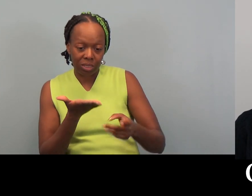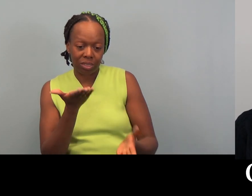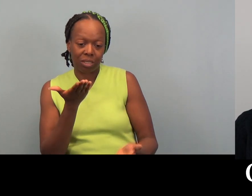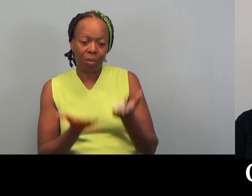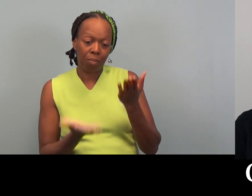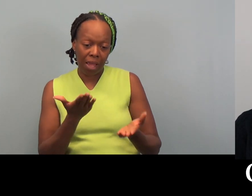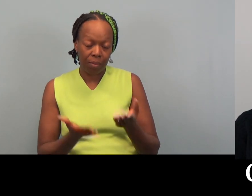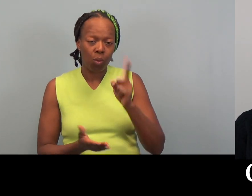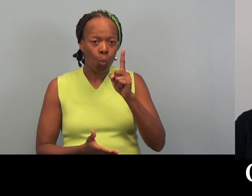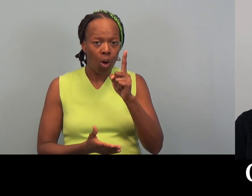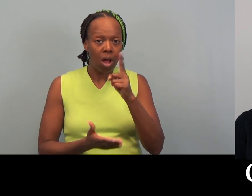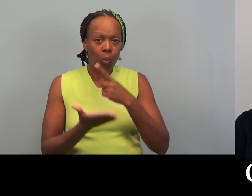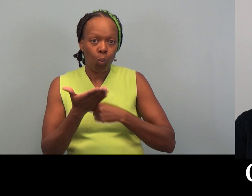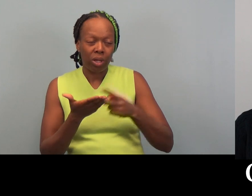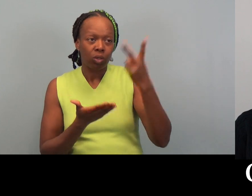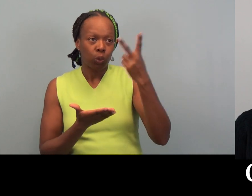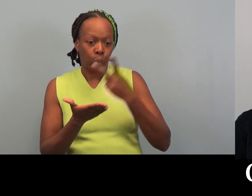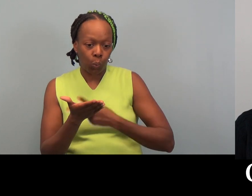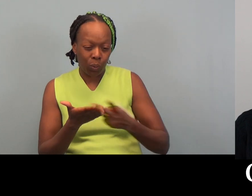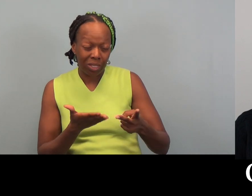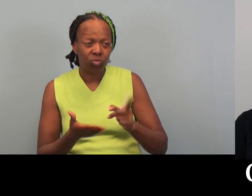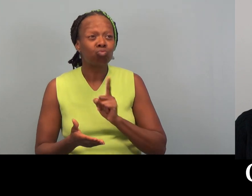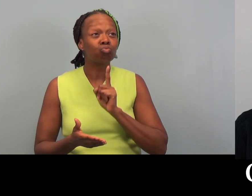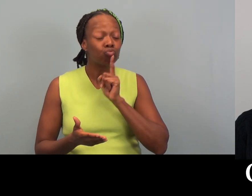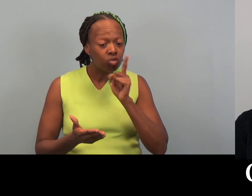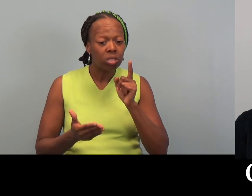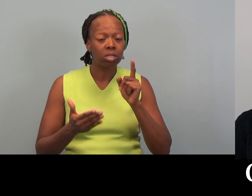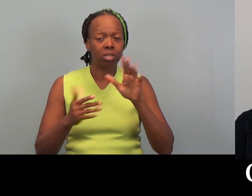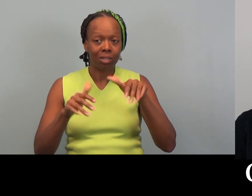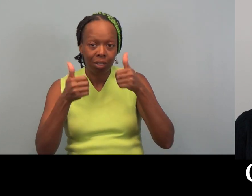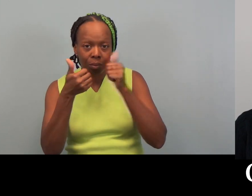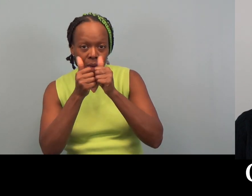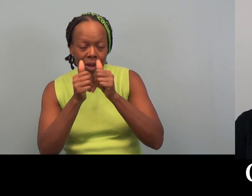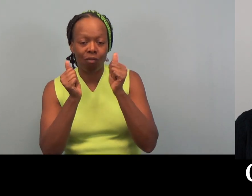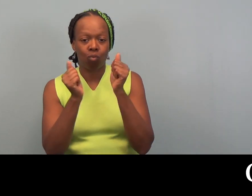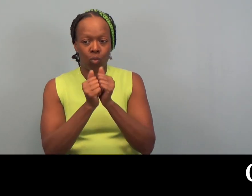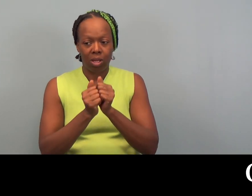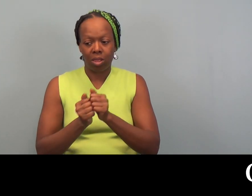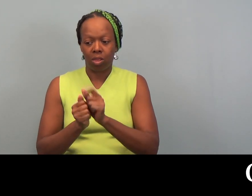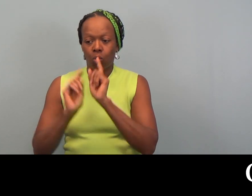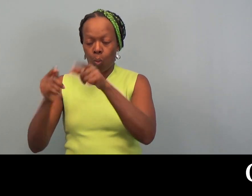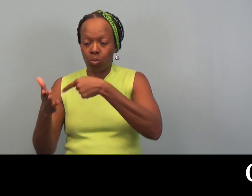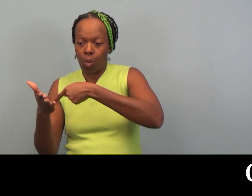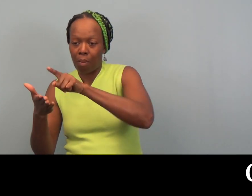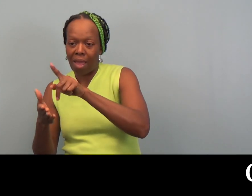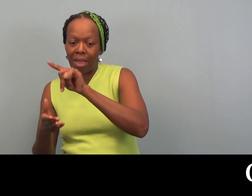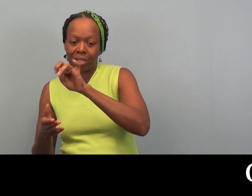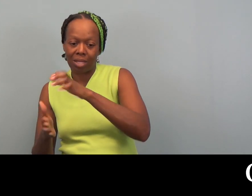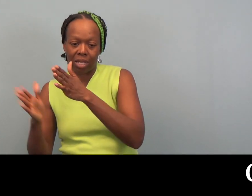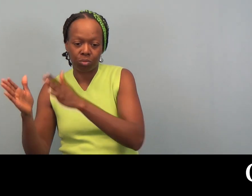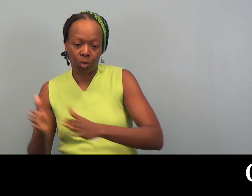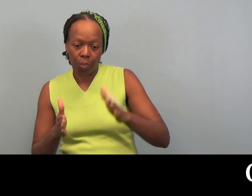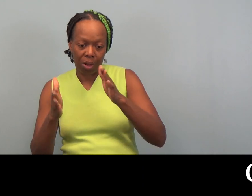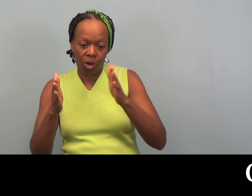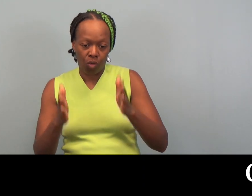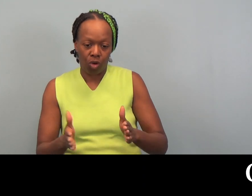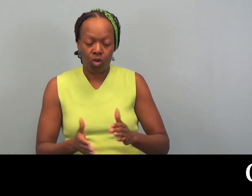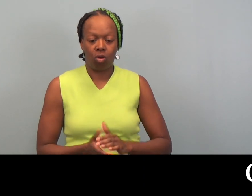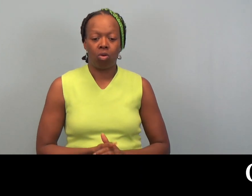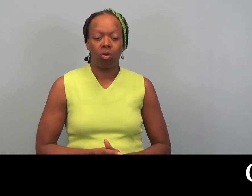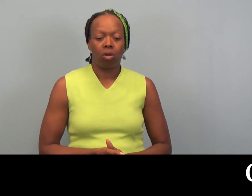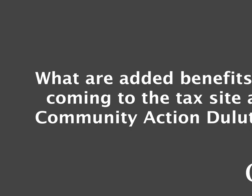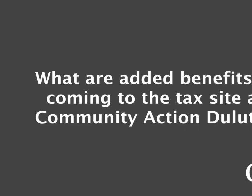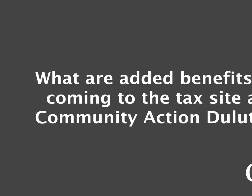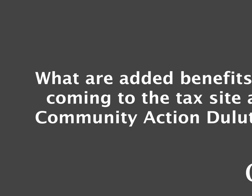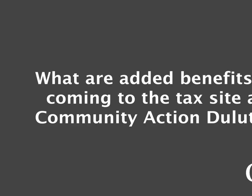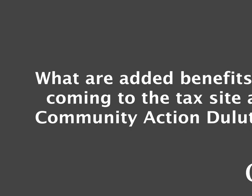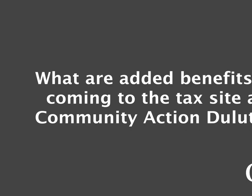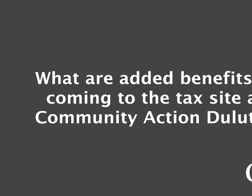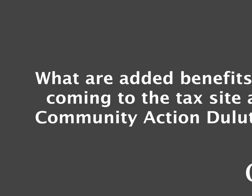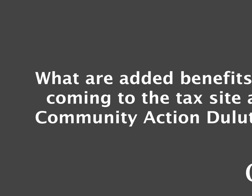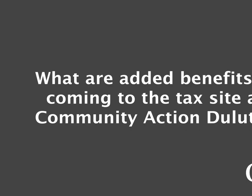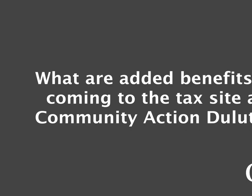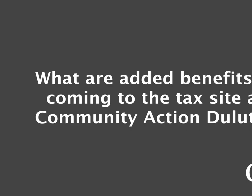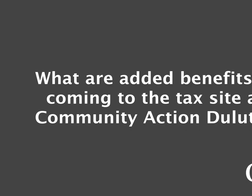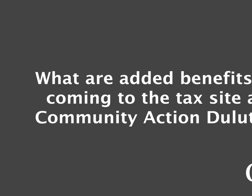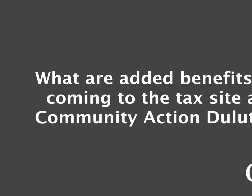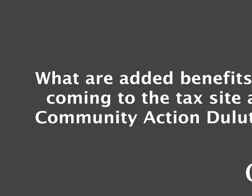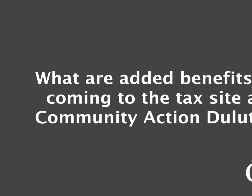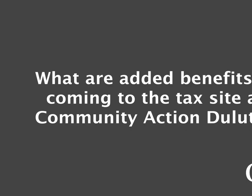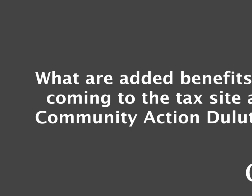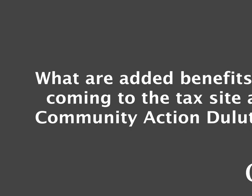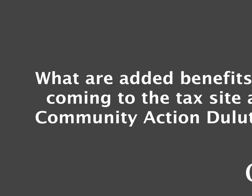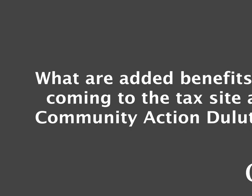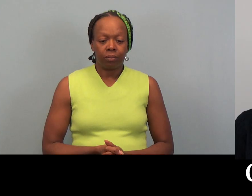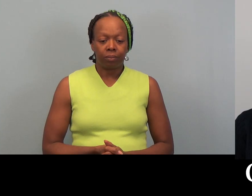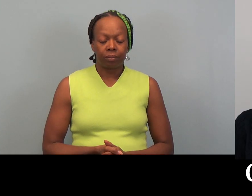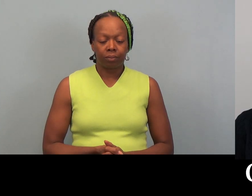It's truly competitive with going to a paid tax preparer.